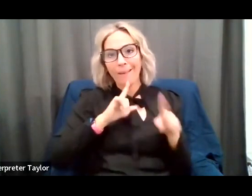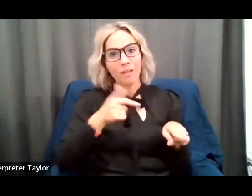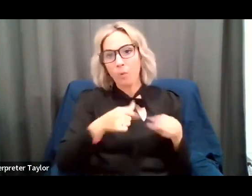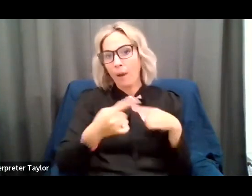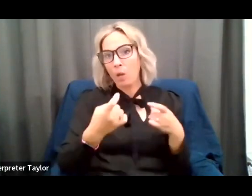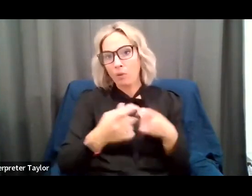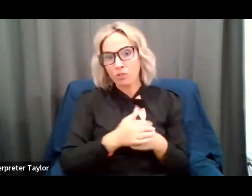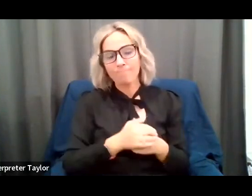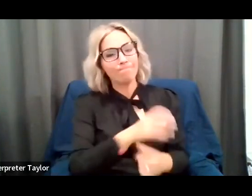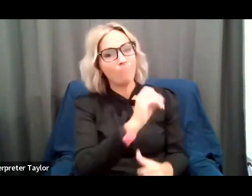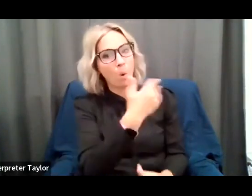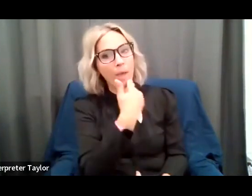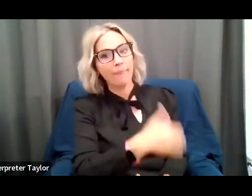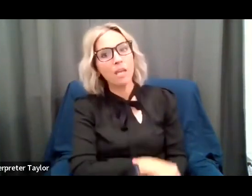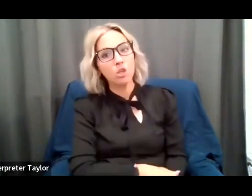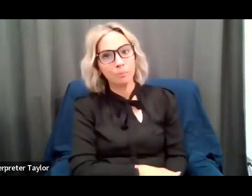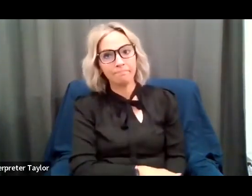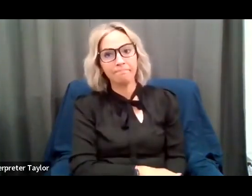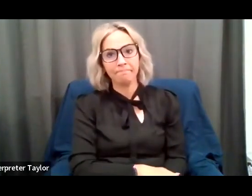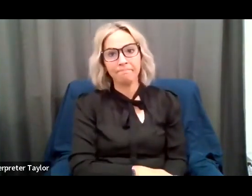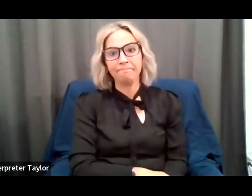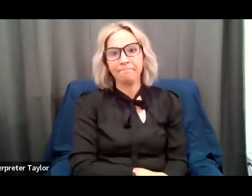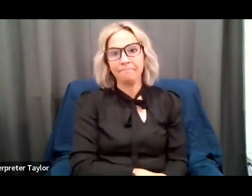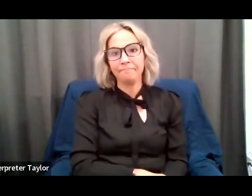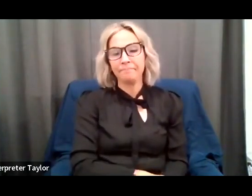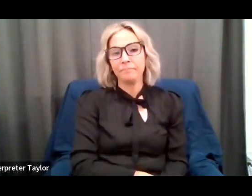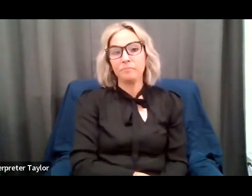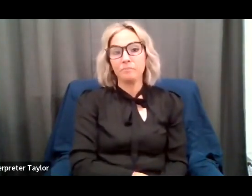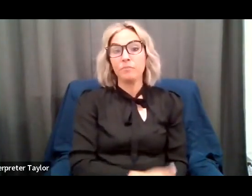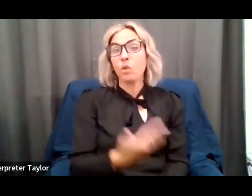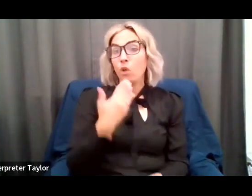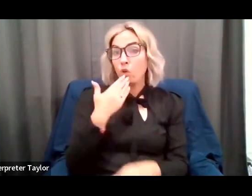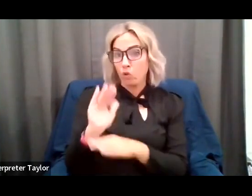Okay. Thank you. Good evening.